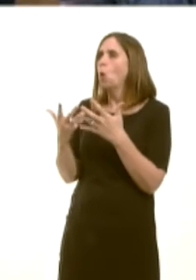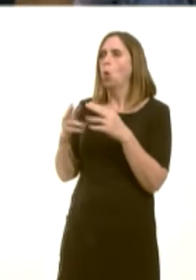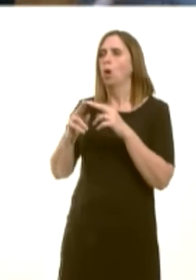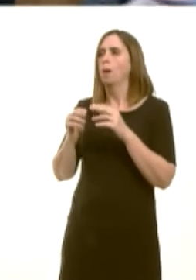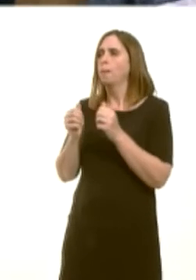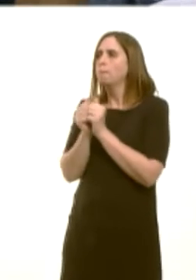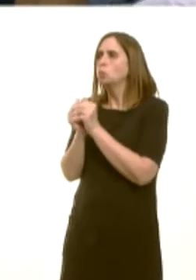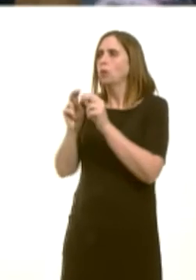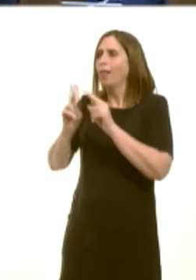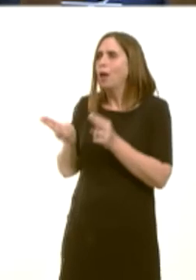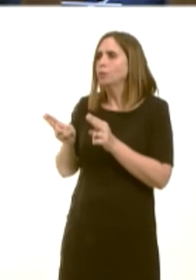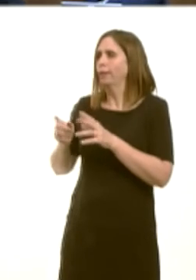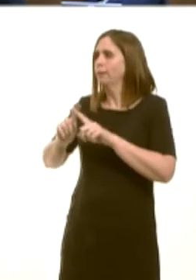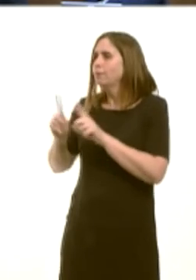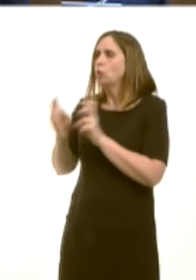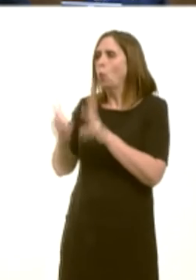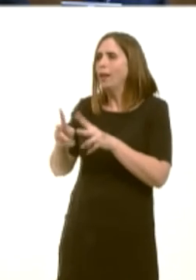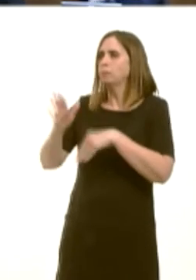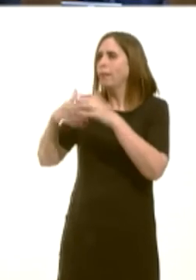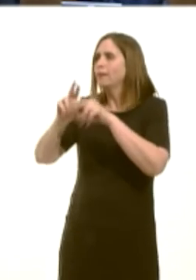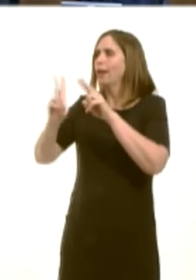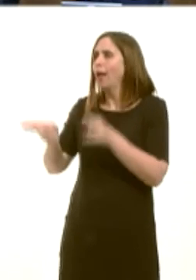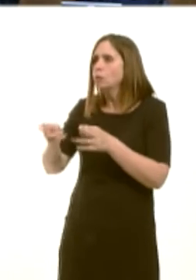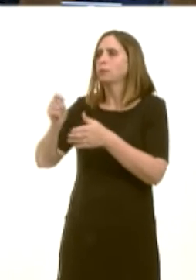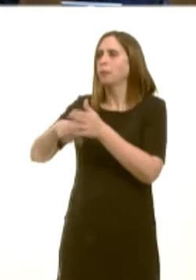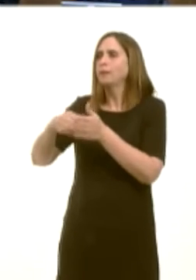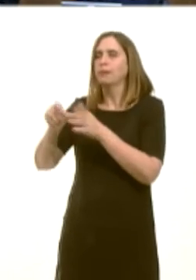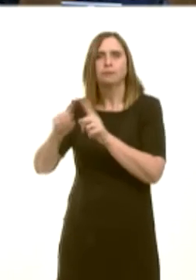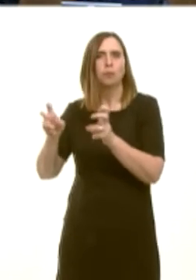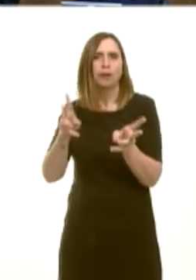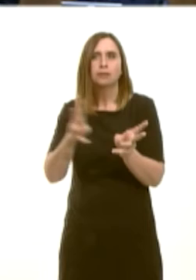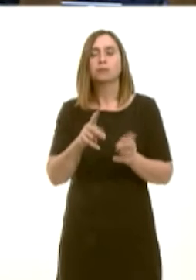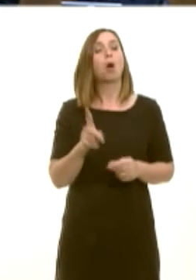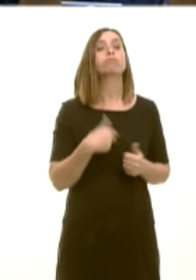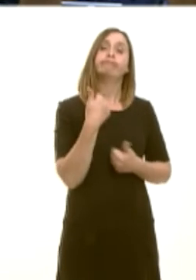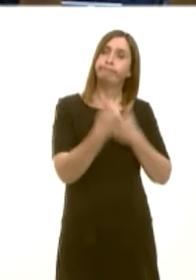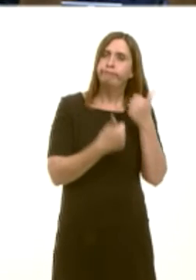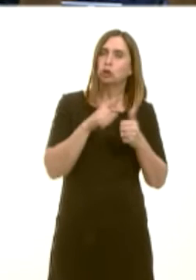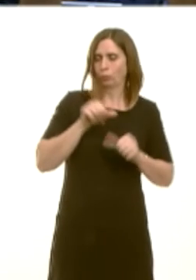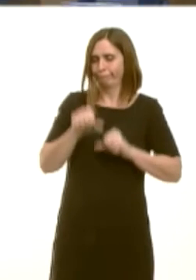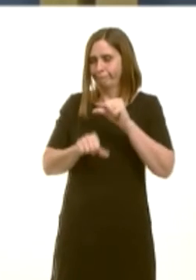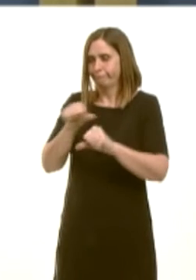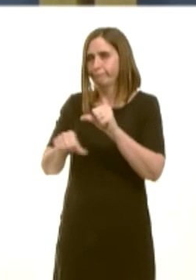the Housing (Wales) Act 2014. Mike Hedges: I thank the First Minister for that response and congratulate him on the progress being made. But, it is true that